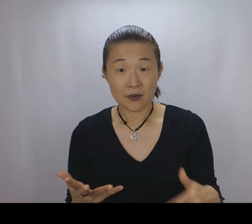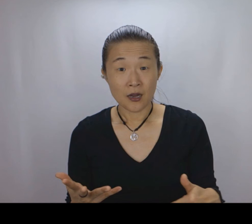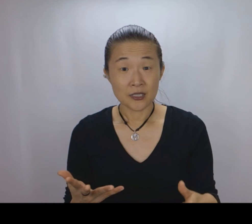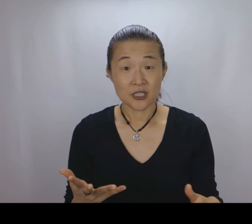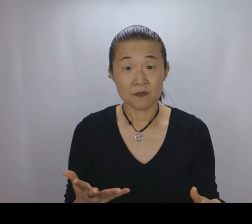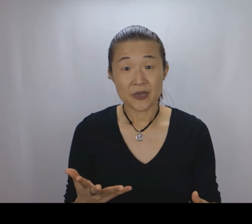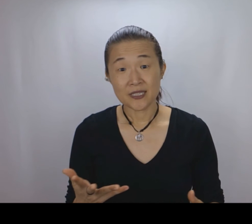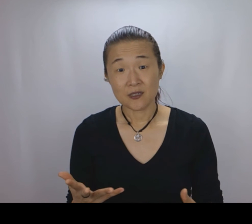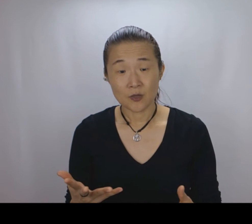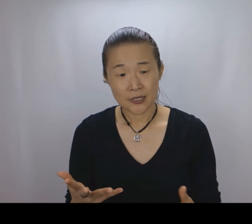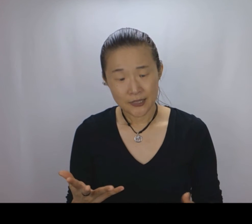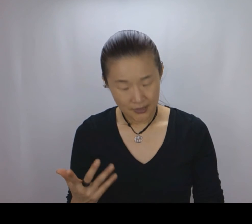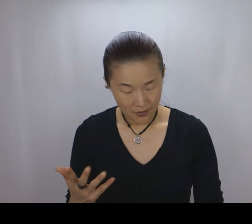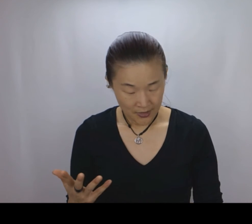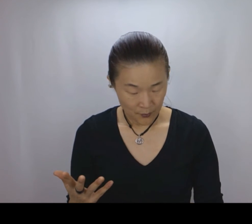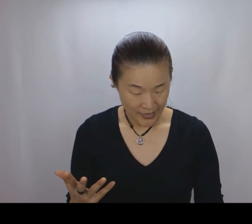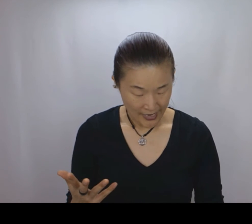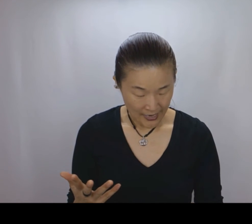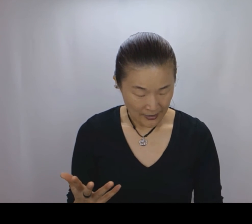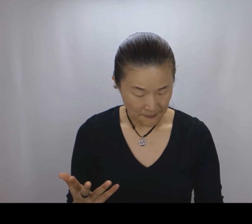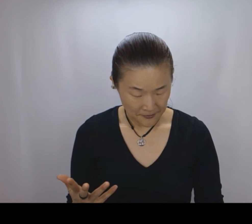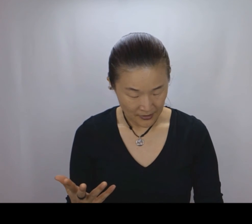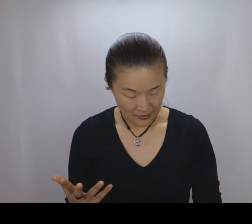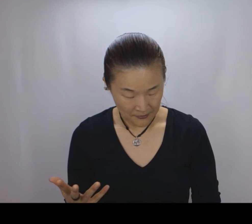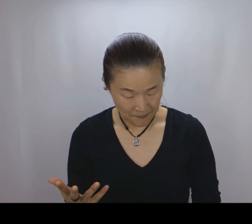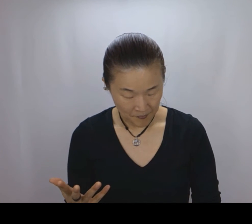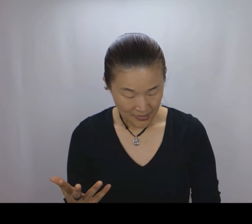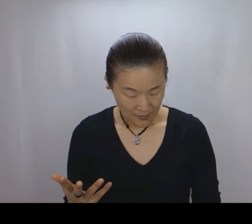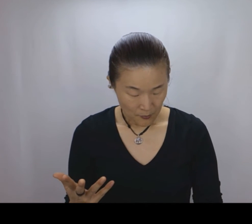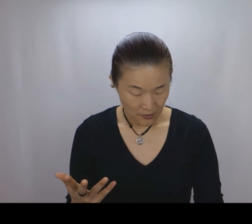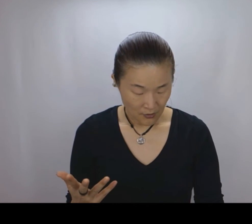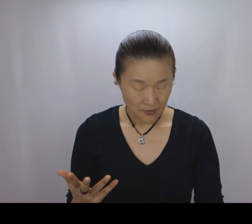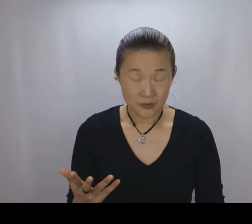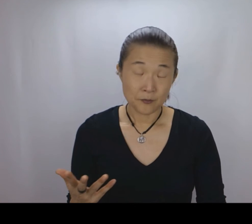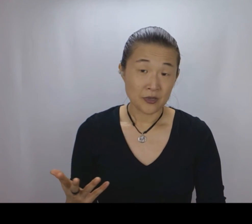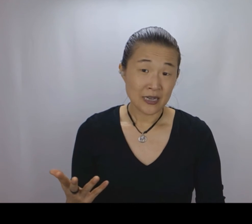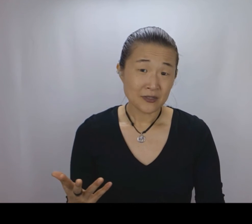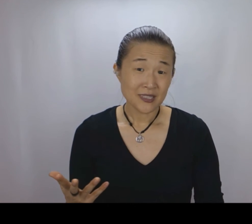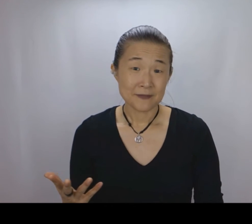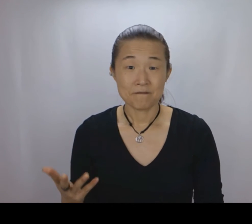On to basic words and we have...we'll go over pronouns.